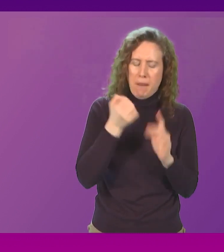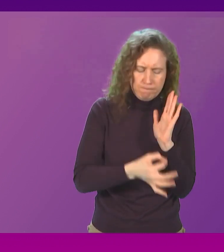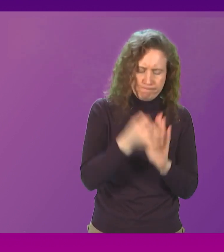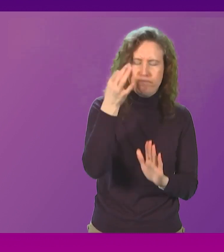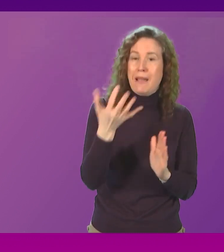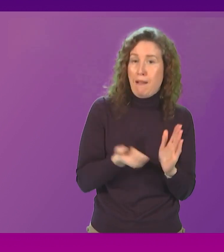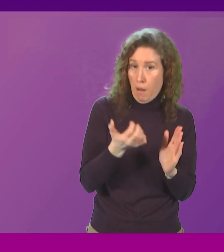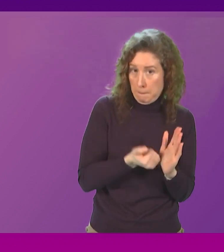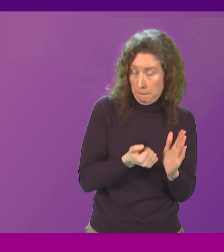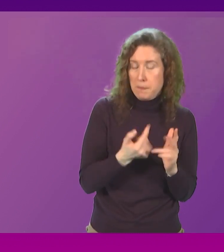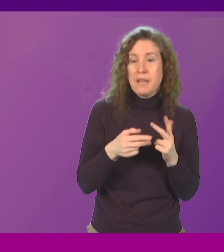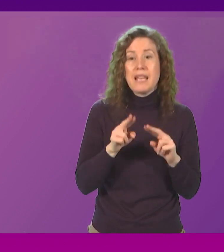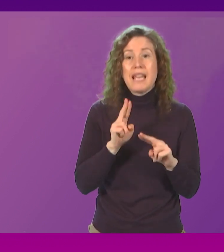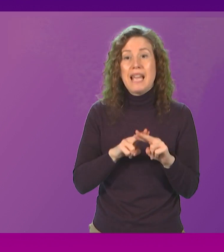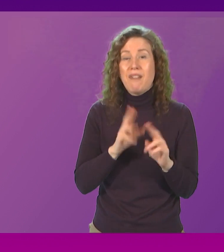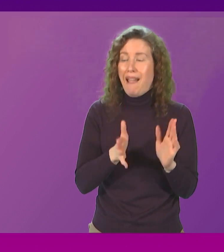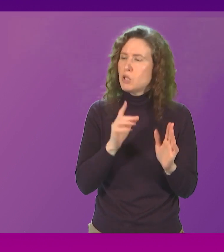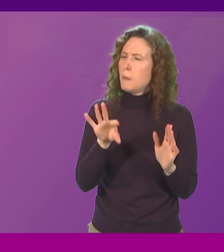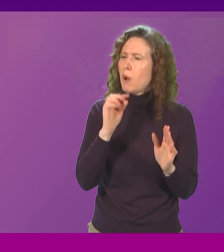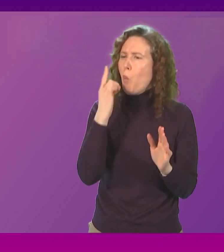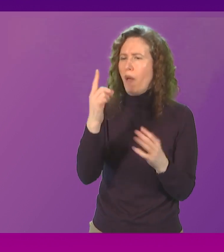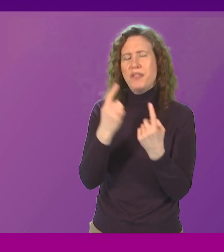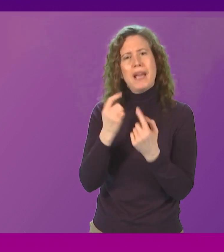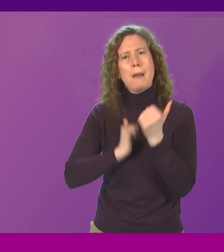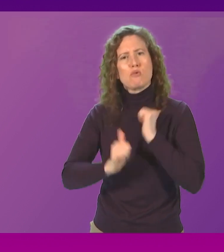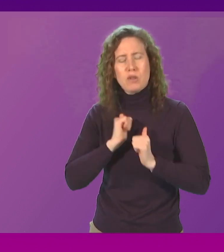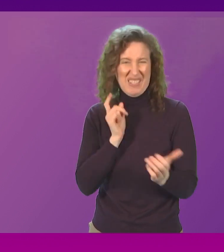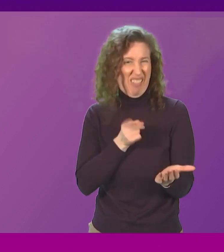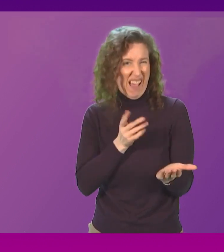If I had to single out the thing of which I am most proud, it is that—helping to lift